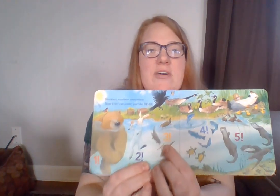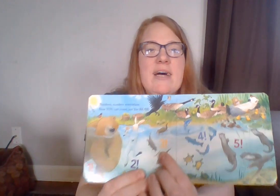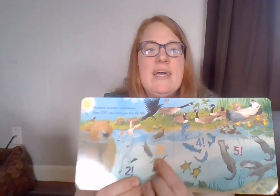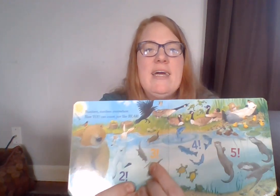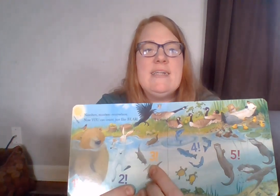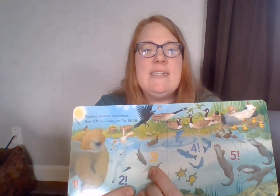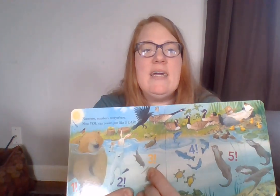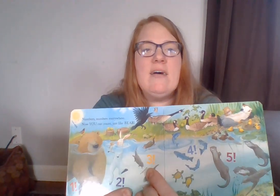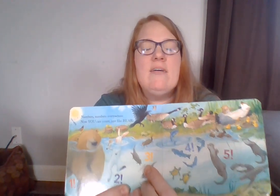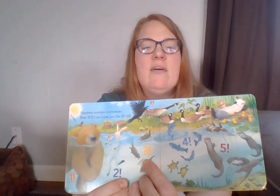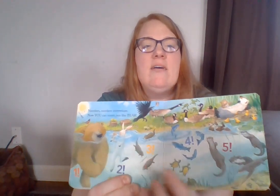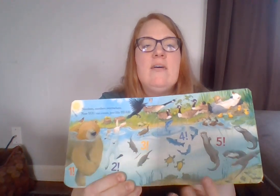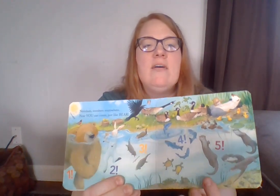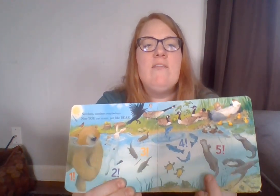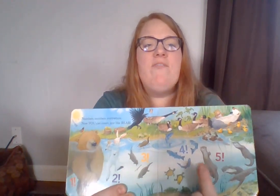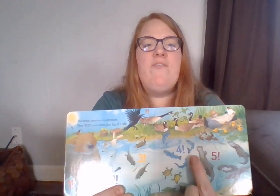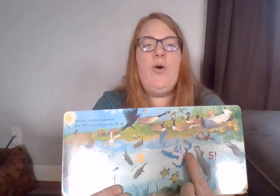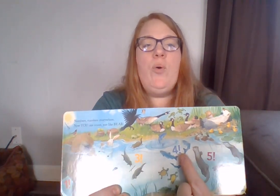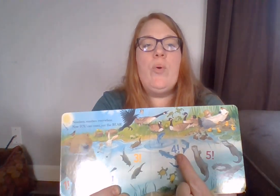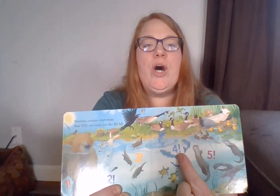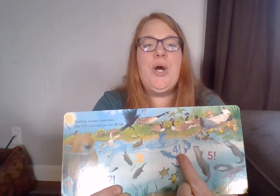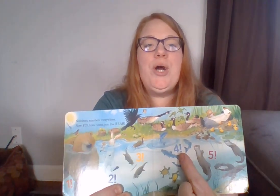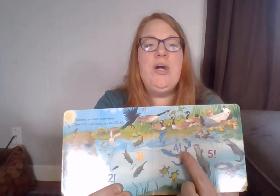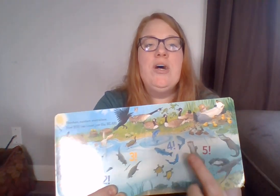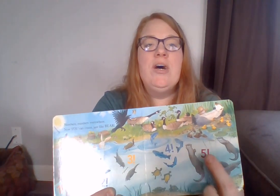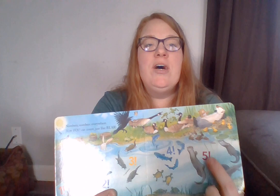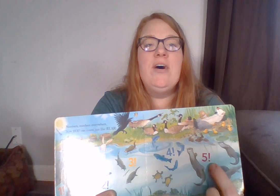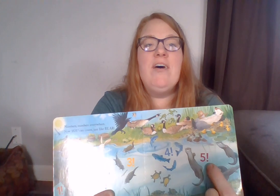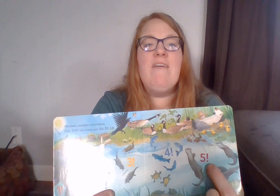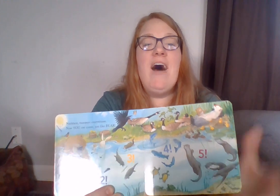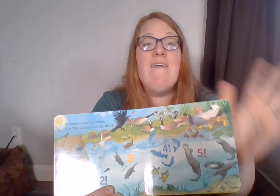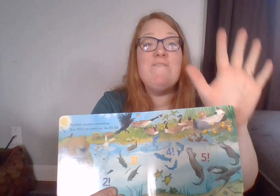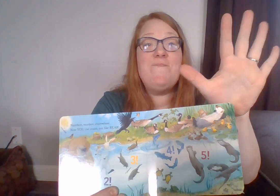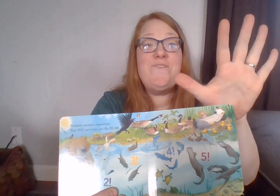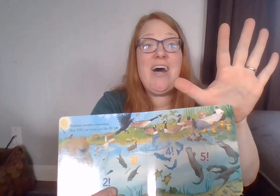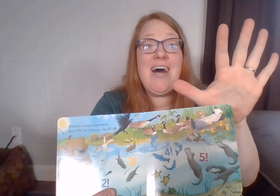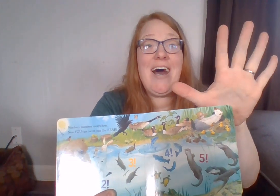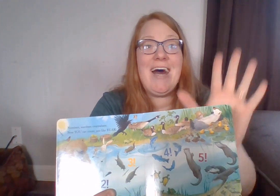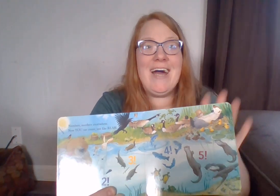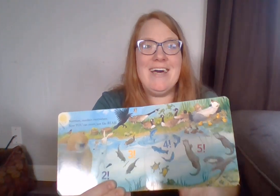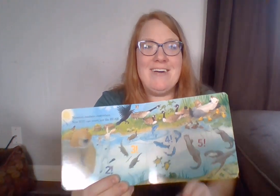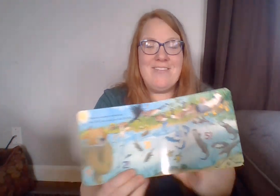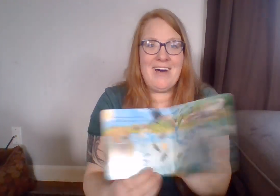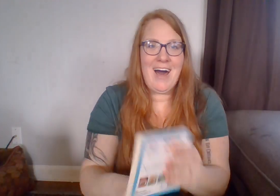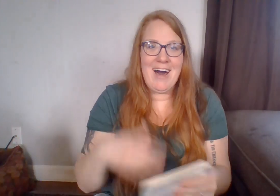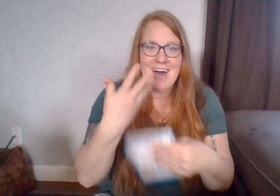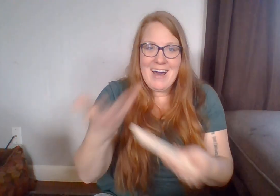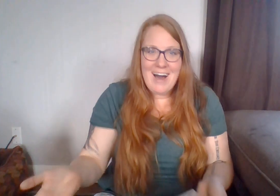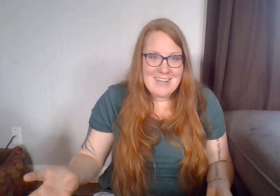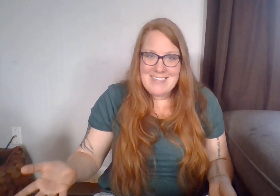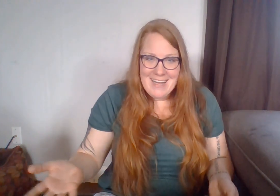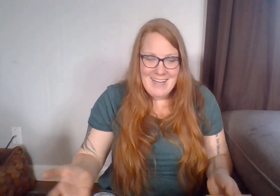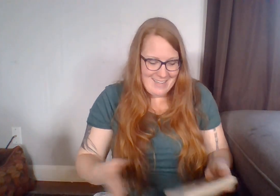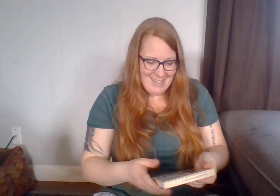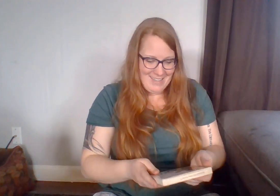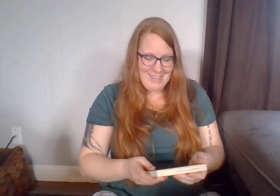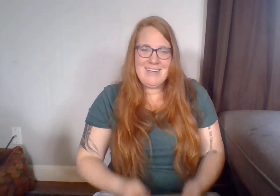kind of can't see it 4... 5... All done!